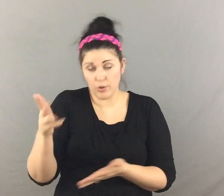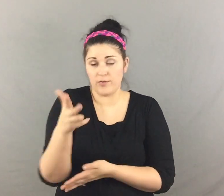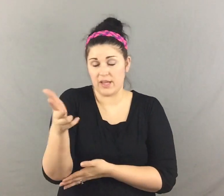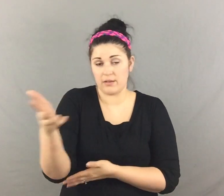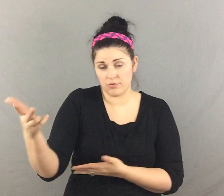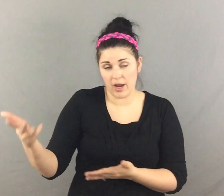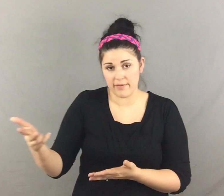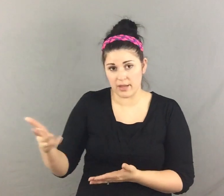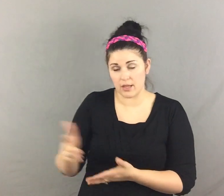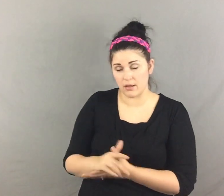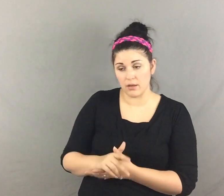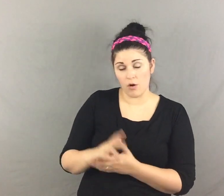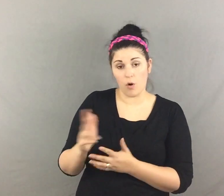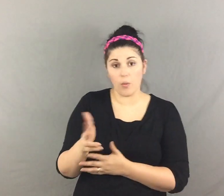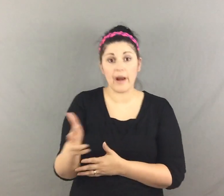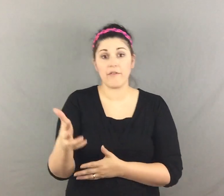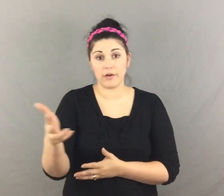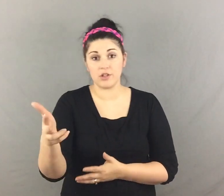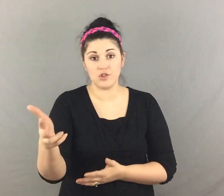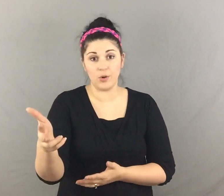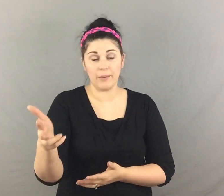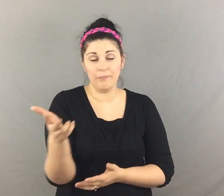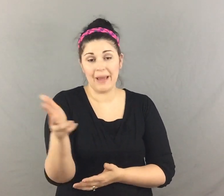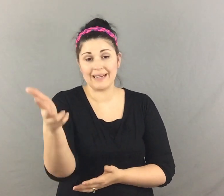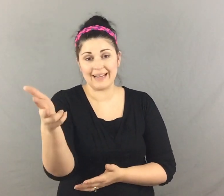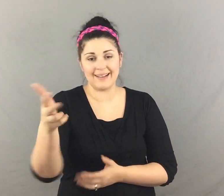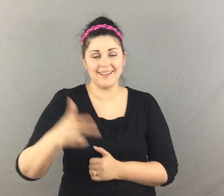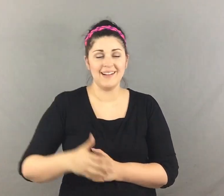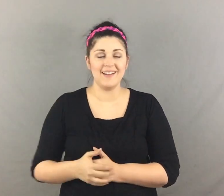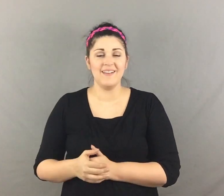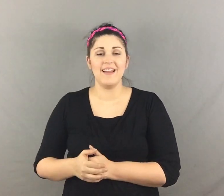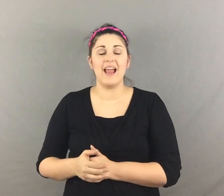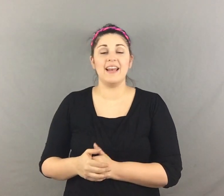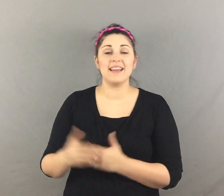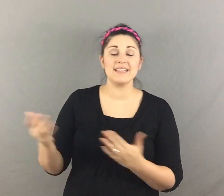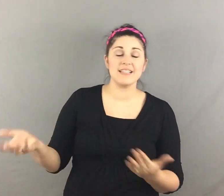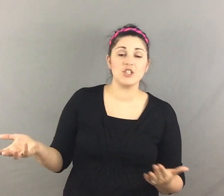moving, driving or whatever, it's doing pedaling. And this sense,